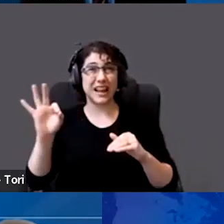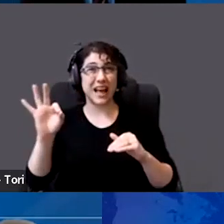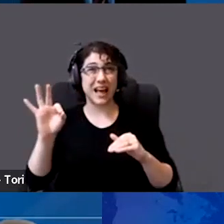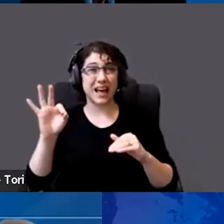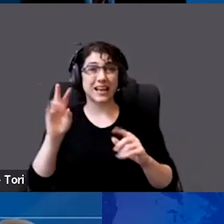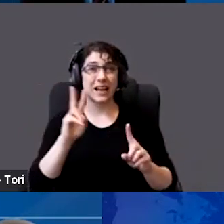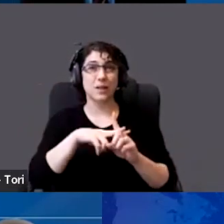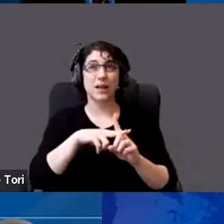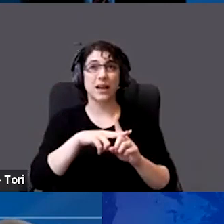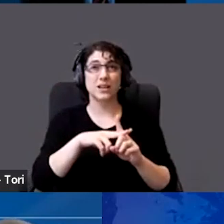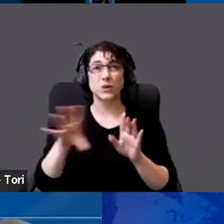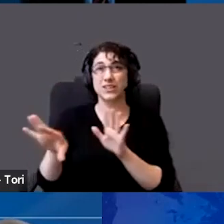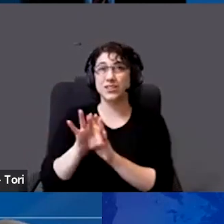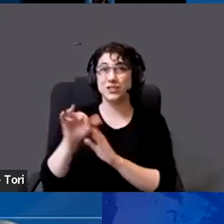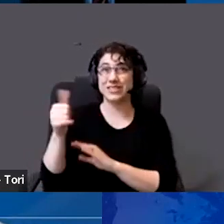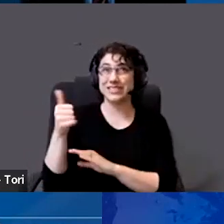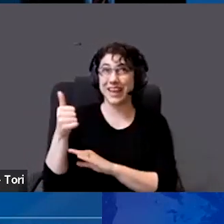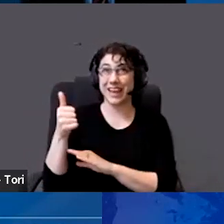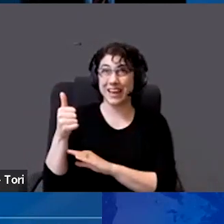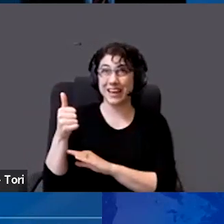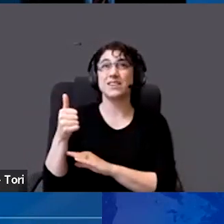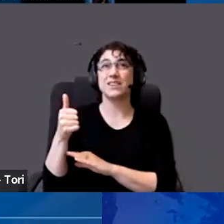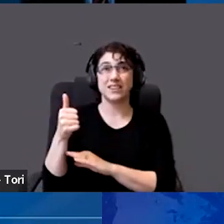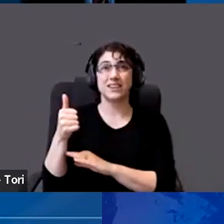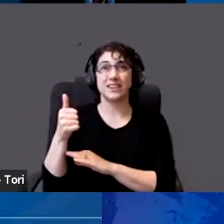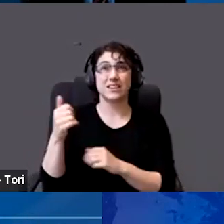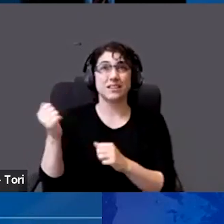and we only chose ten, and all of them were really -- just sounded like outstanding.